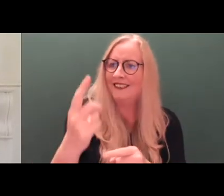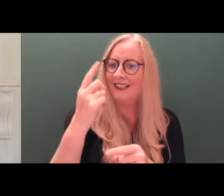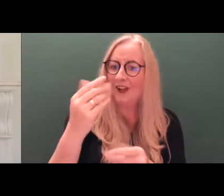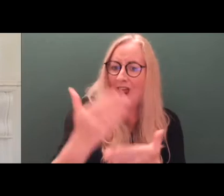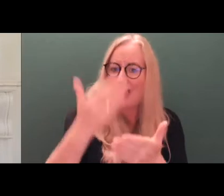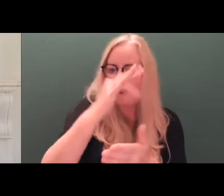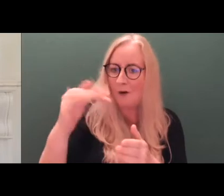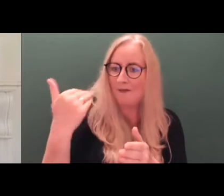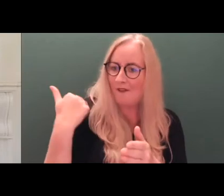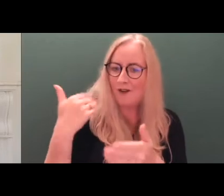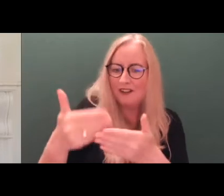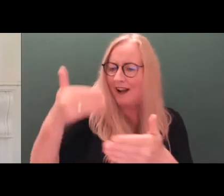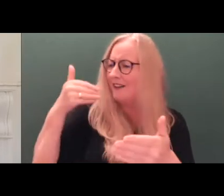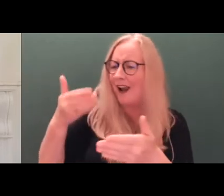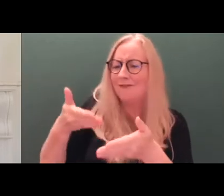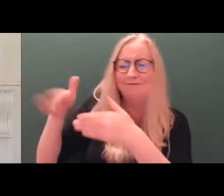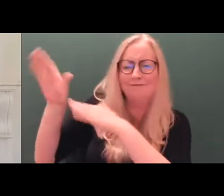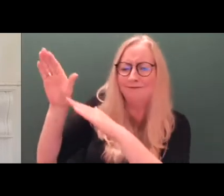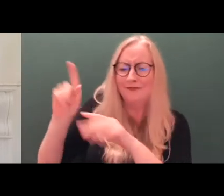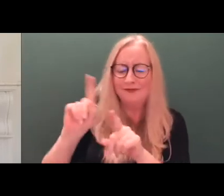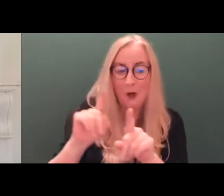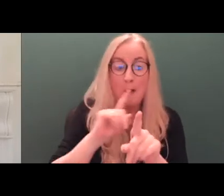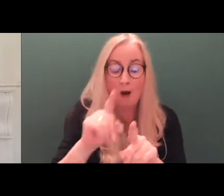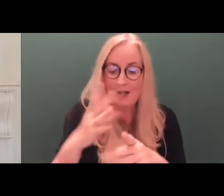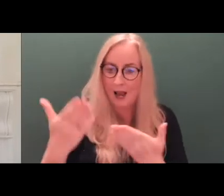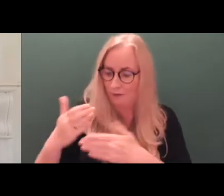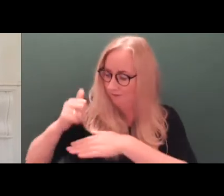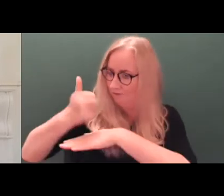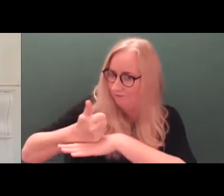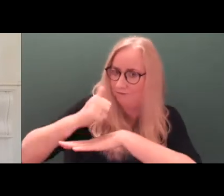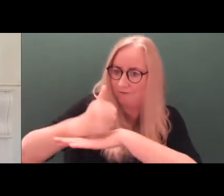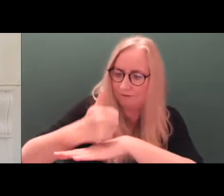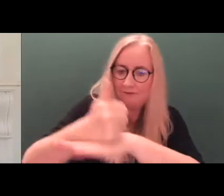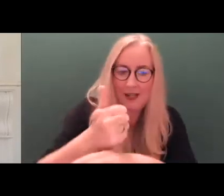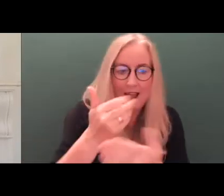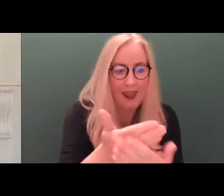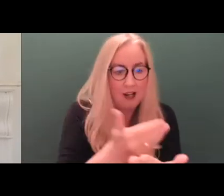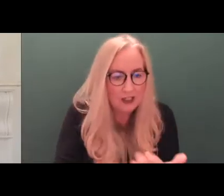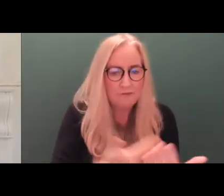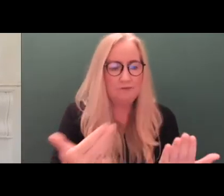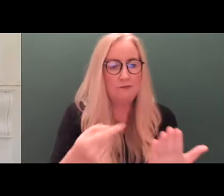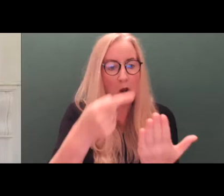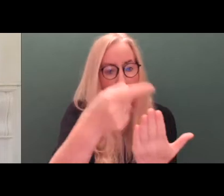not in that sense, but in terminates of putting in place legislation, policy and practice